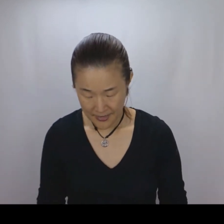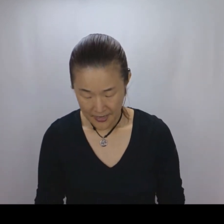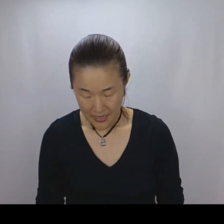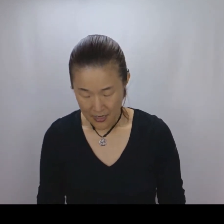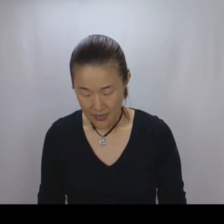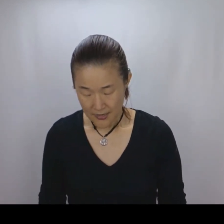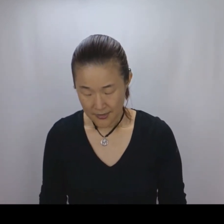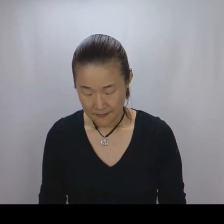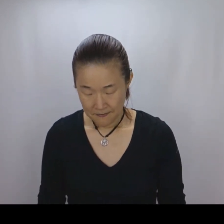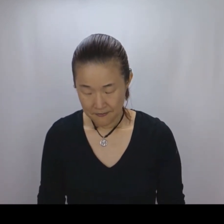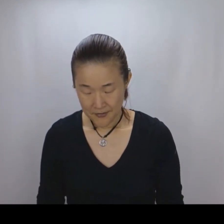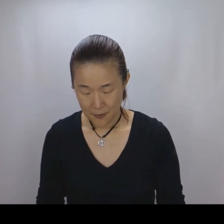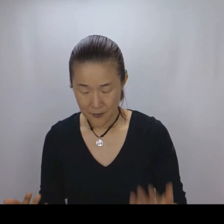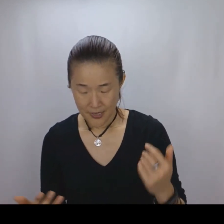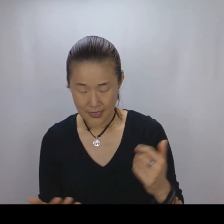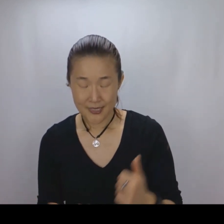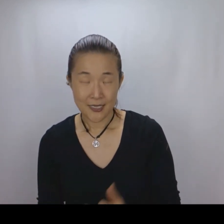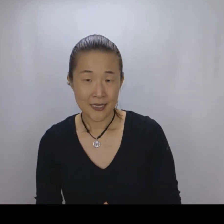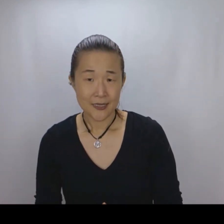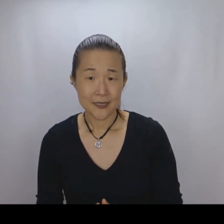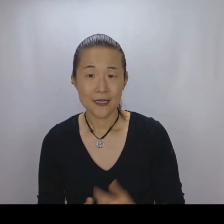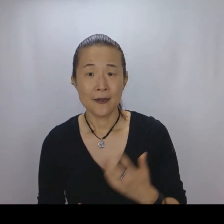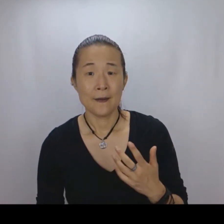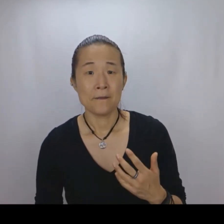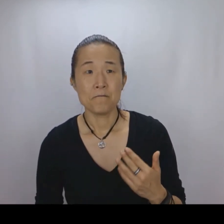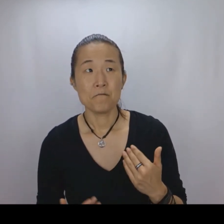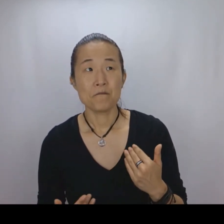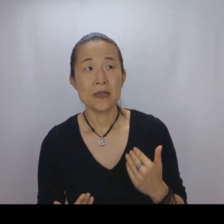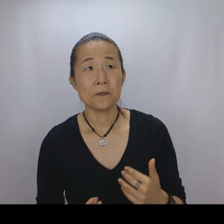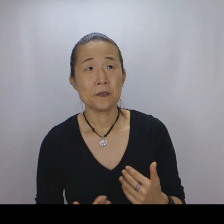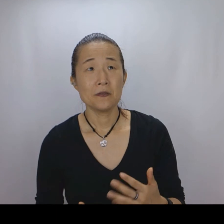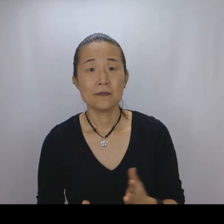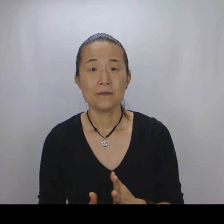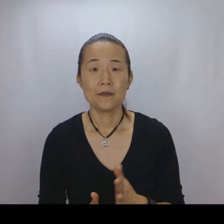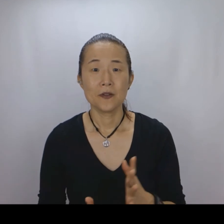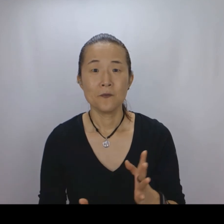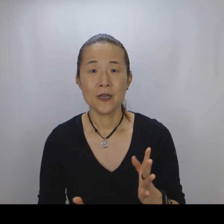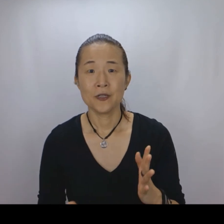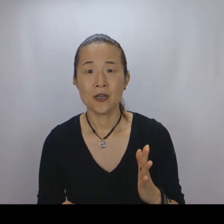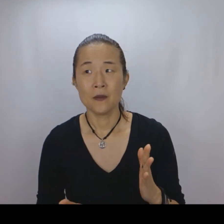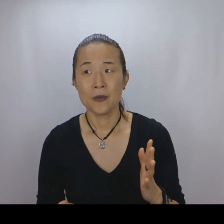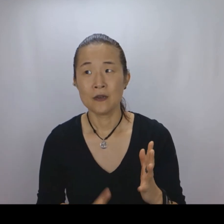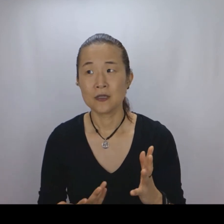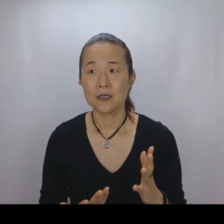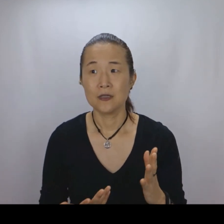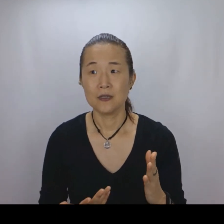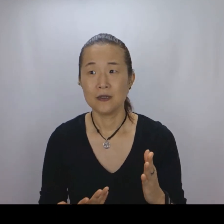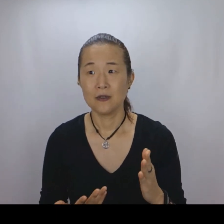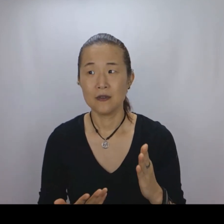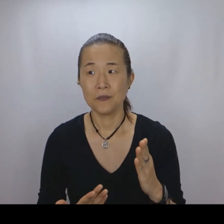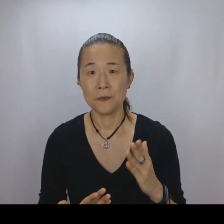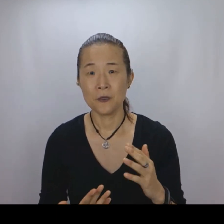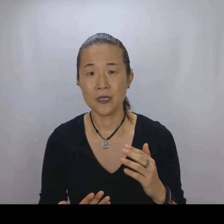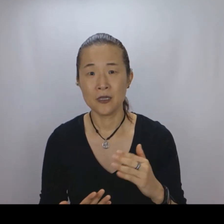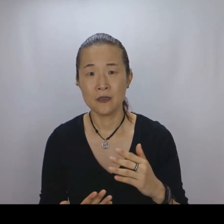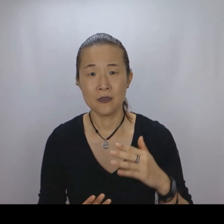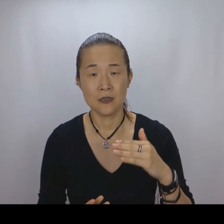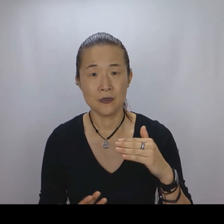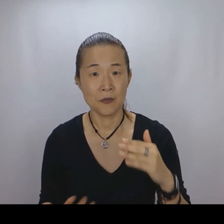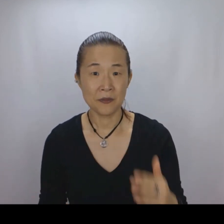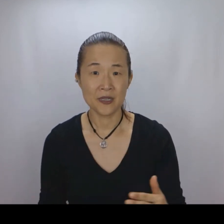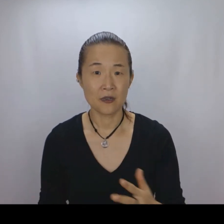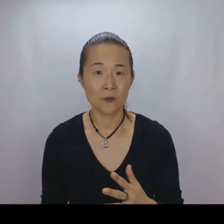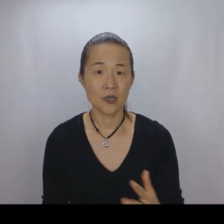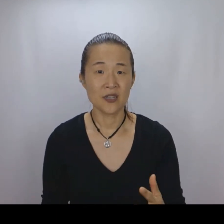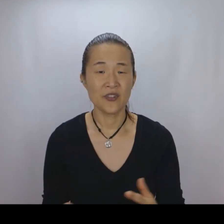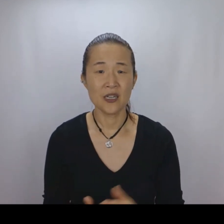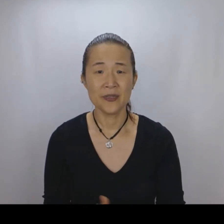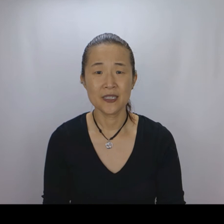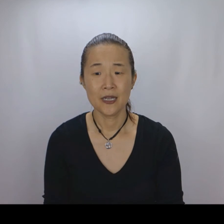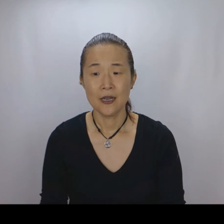So, with these signs, people when you talk about people in the public or work environment,